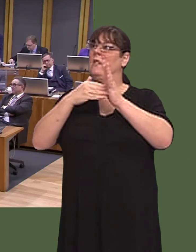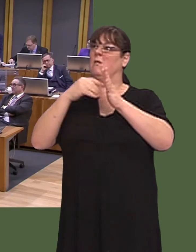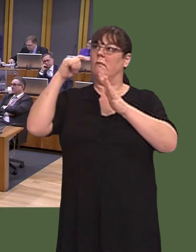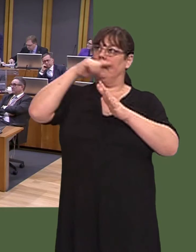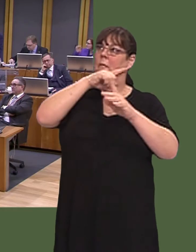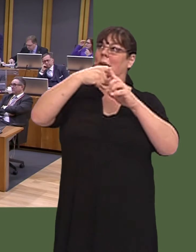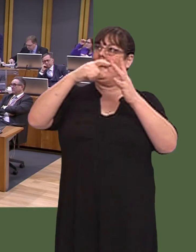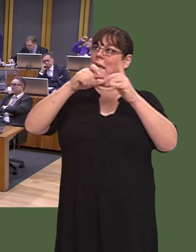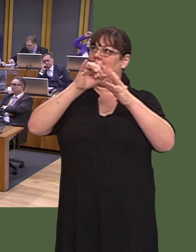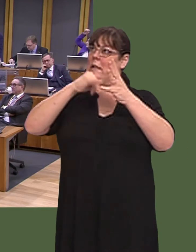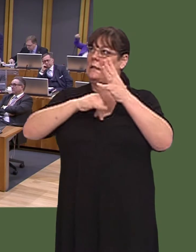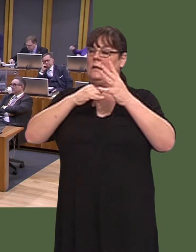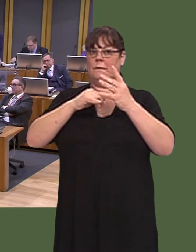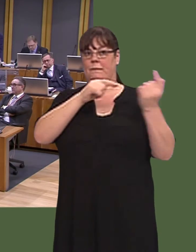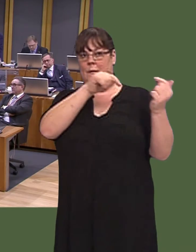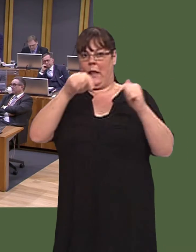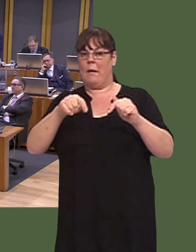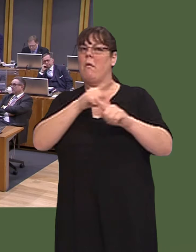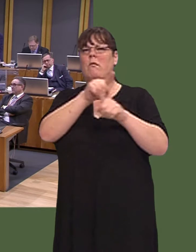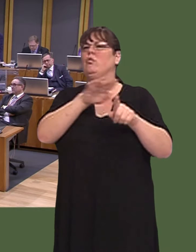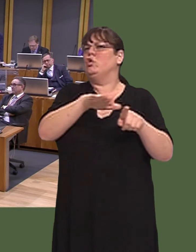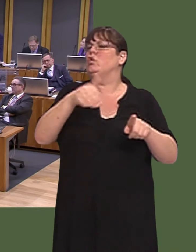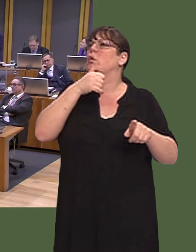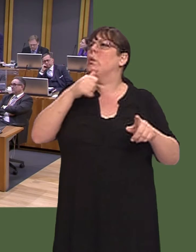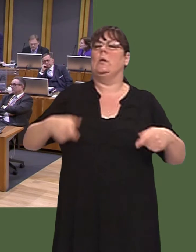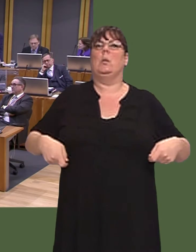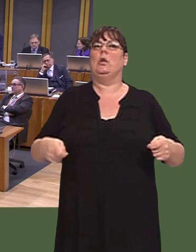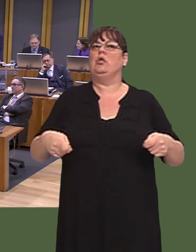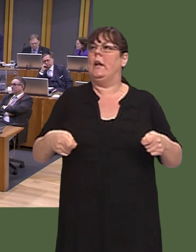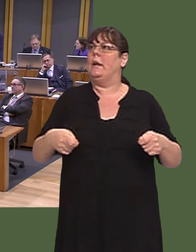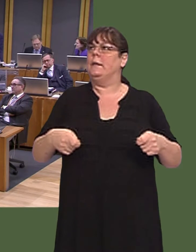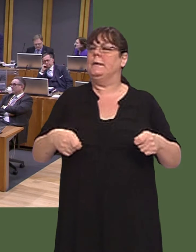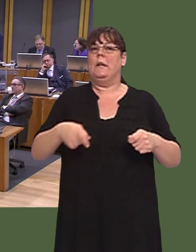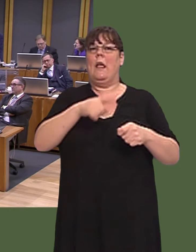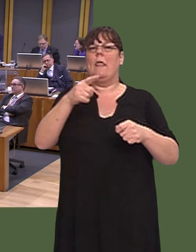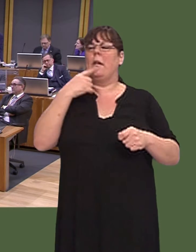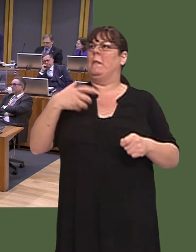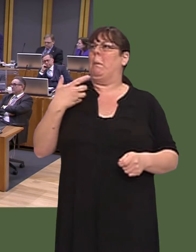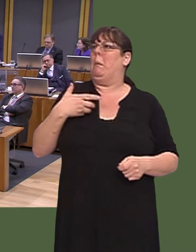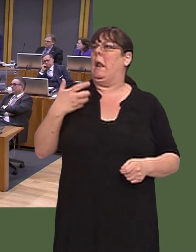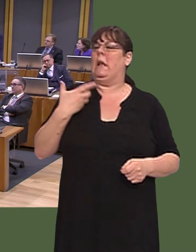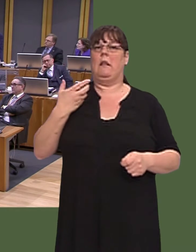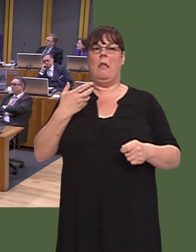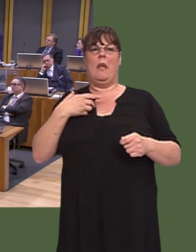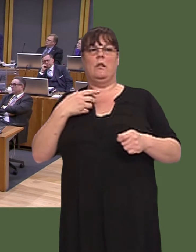users, who had recurring complaints that transport staff hadnít been trained to deal with disabled people.